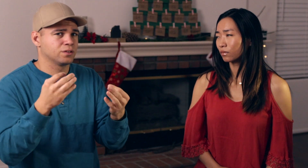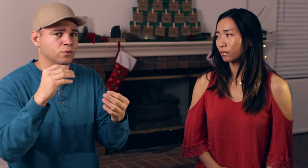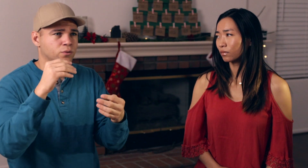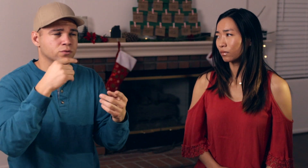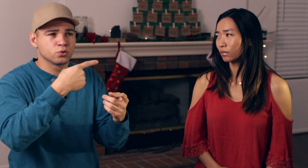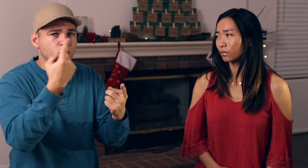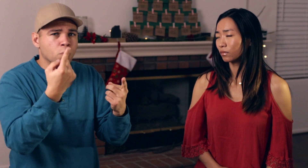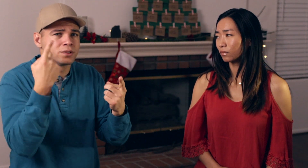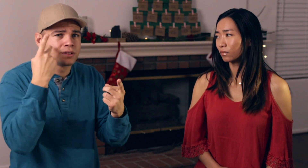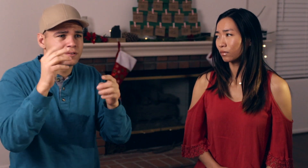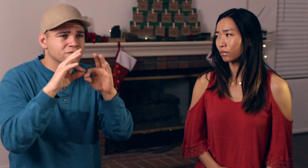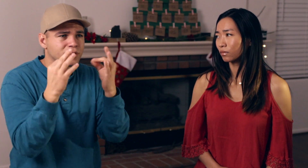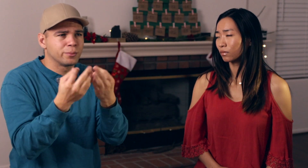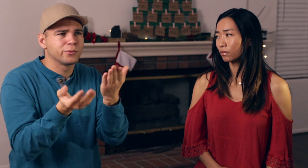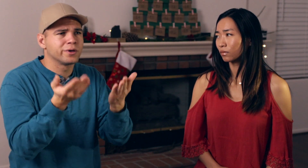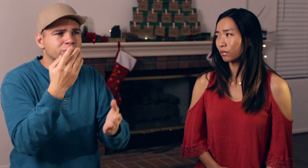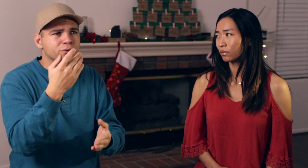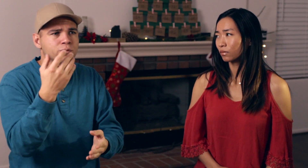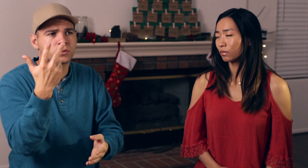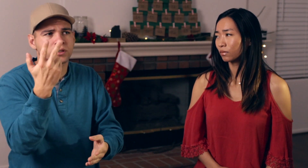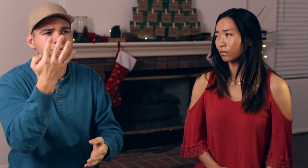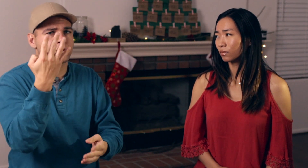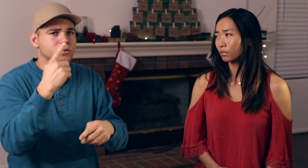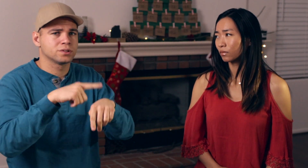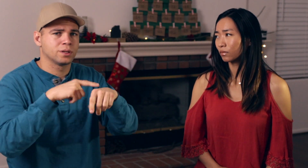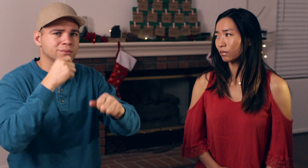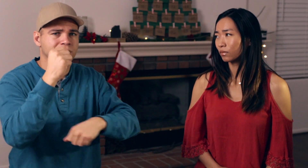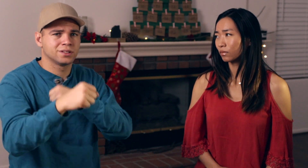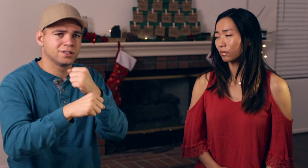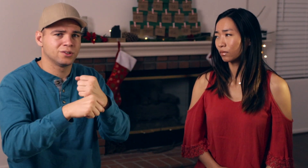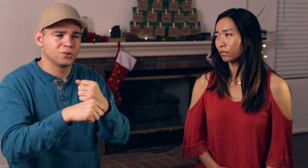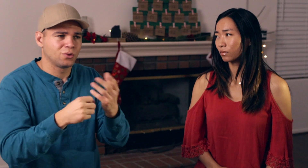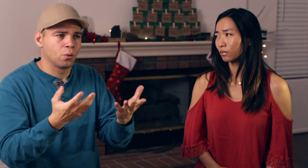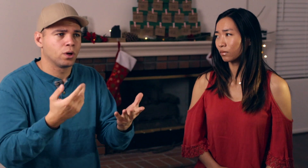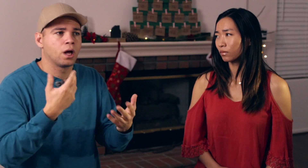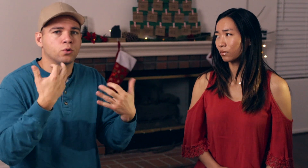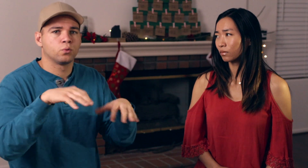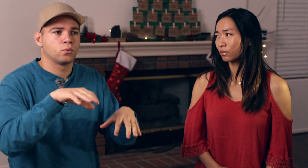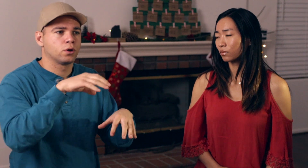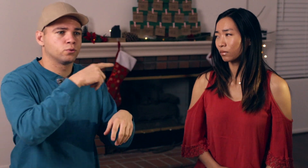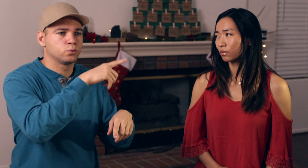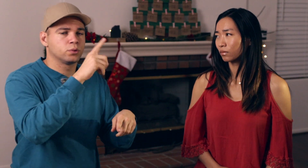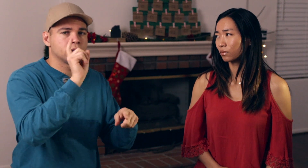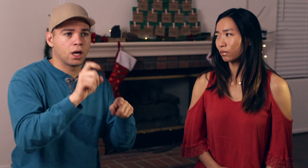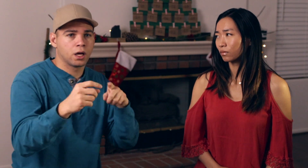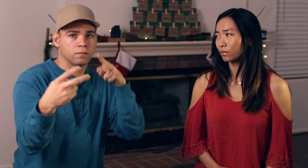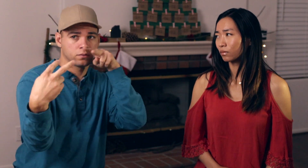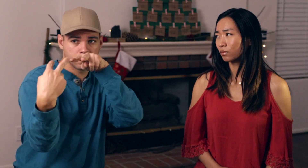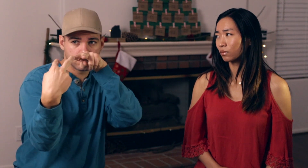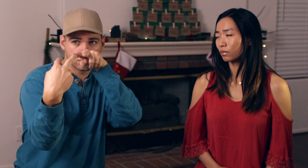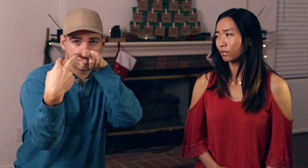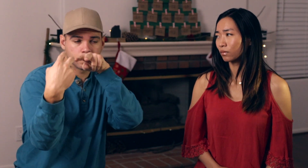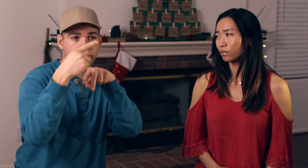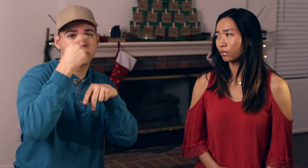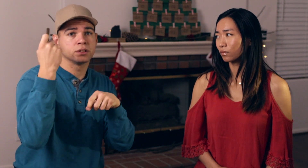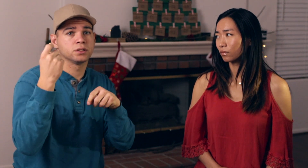she only sees family maybe 3-4 times a year, you know I don't want her to have to maintain eye contact with me because